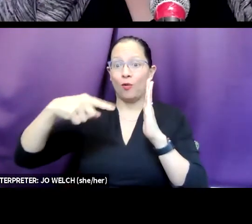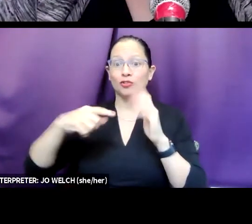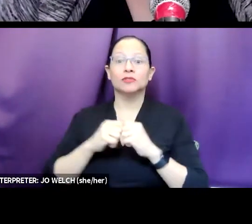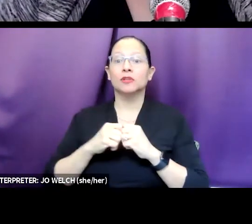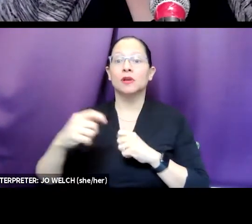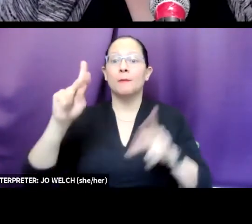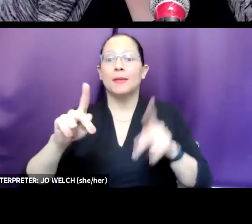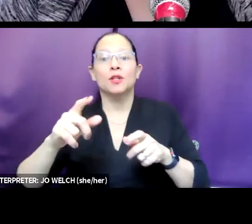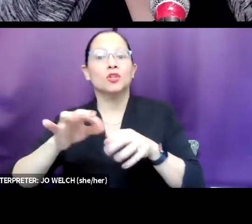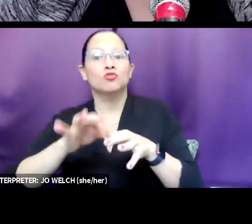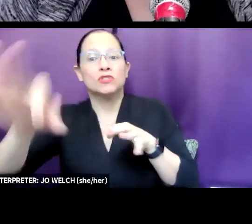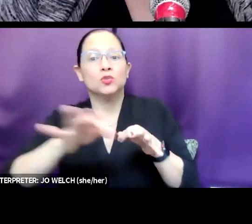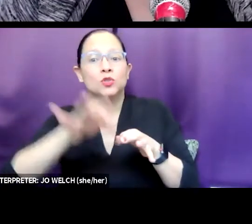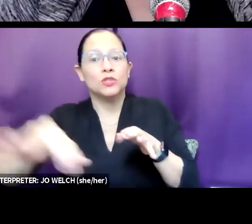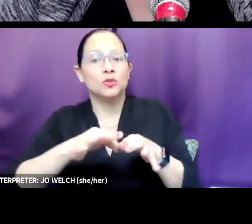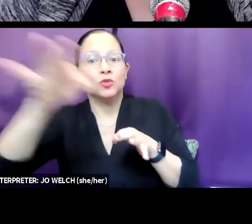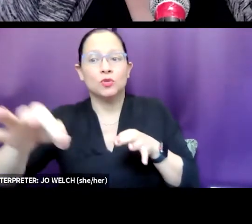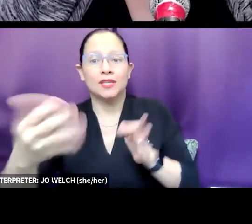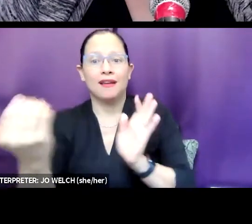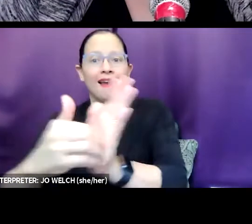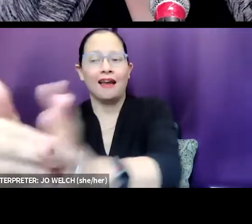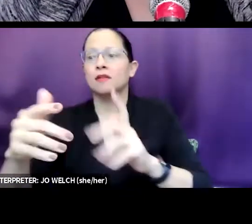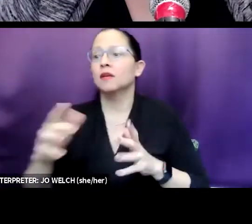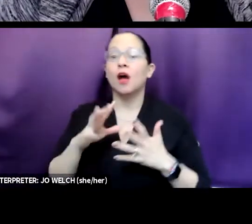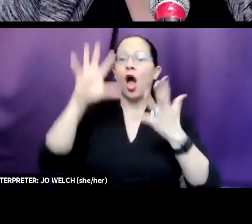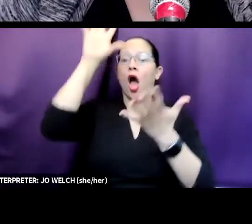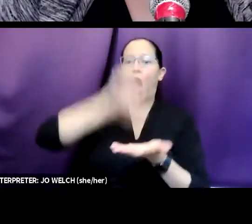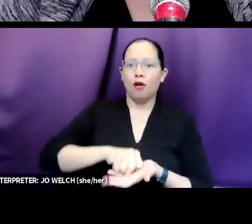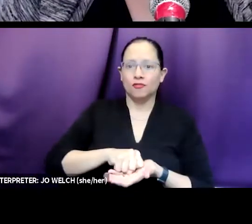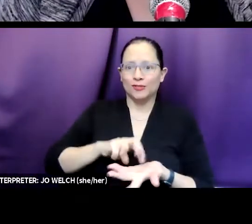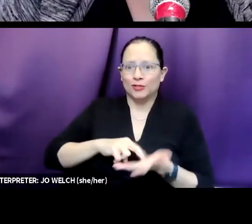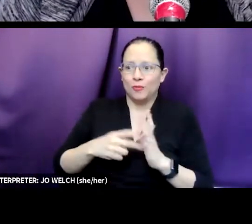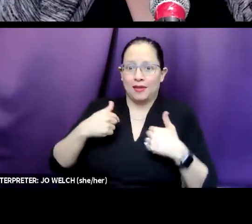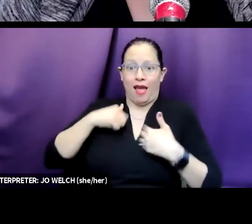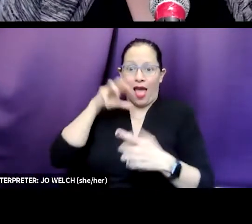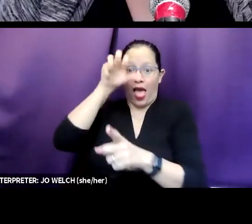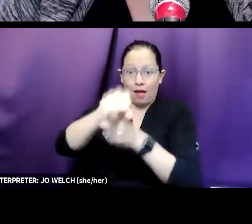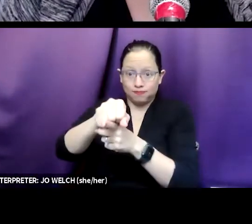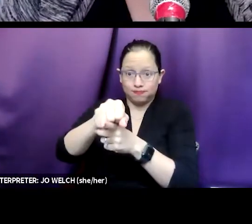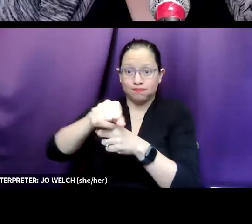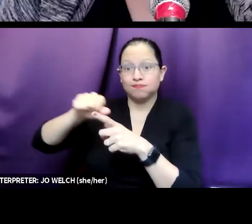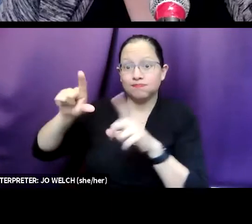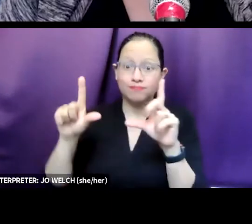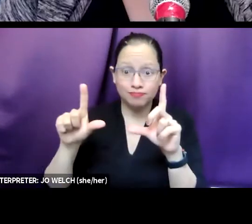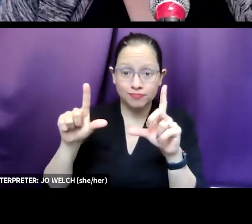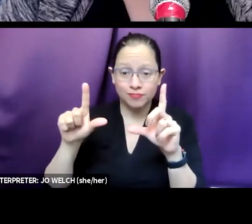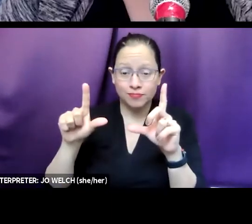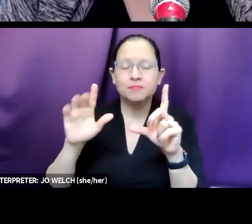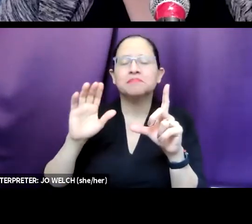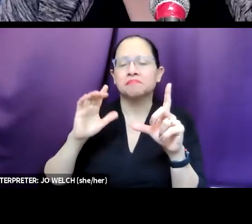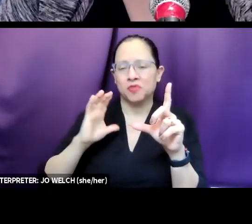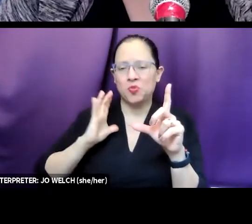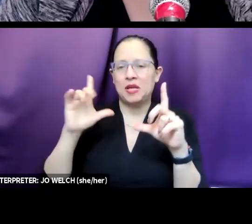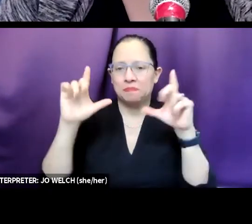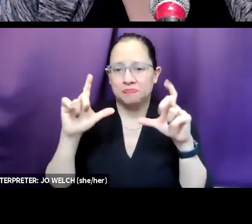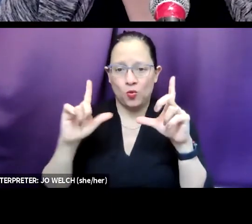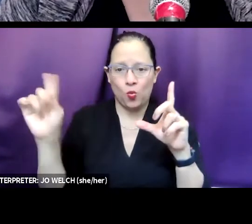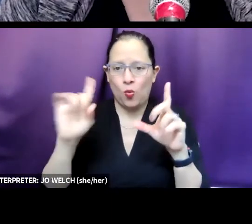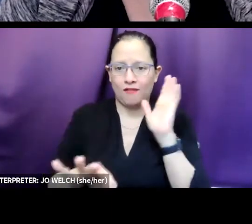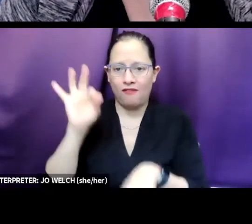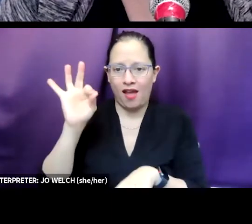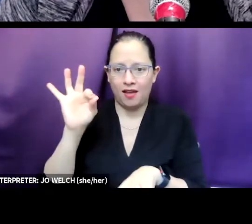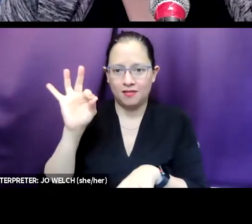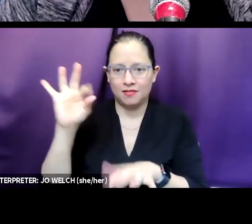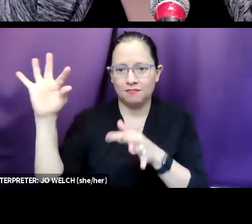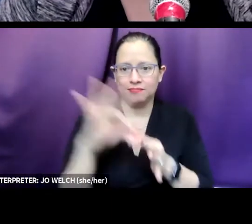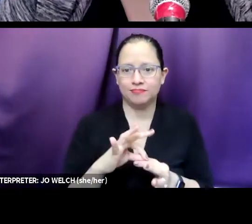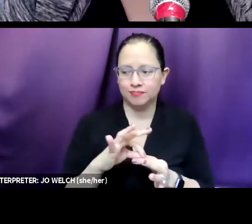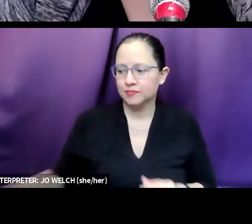And so that kind of tactic makes it actually harder for platform companies or trust and safety teams to even assess the damage that they're causing.